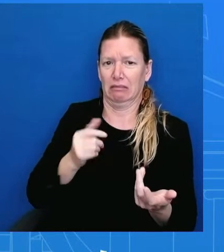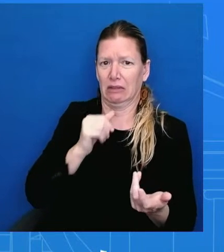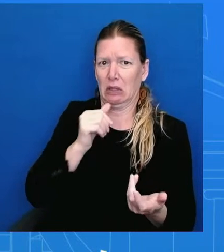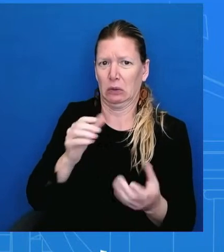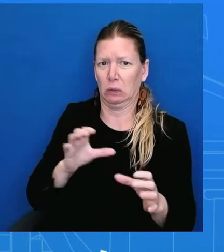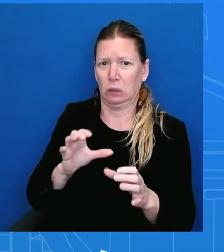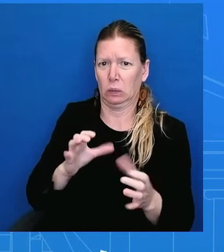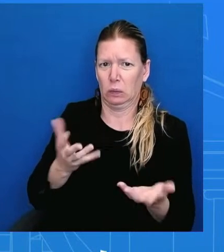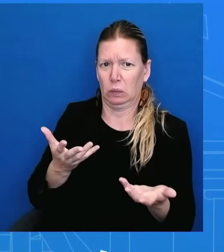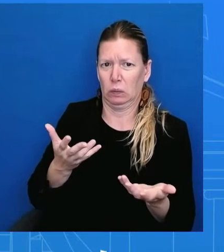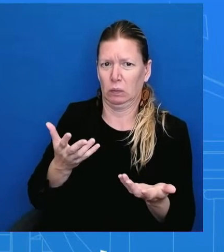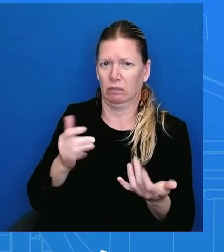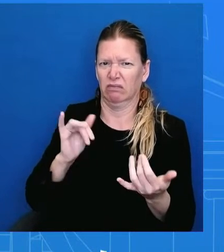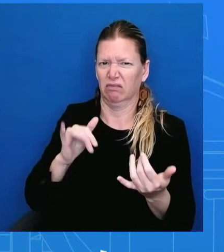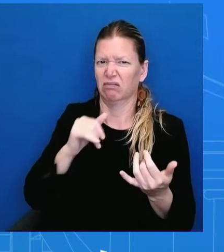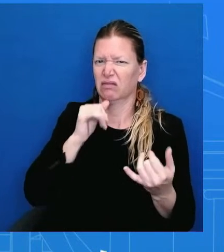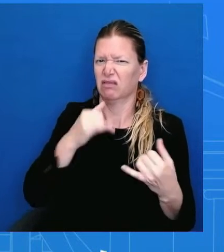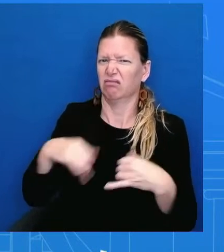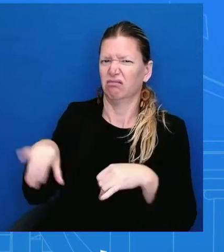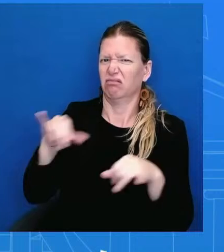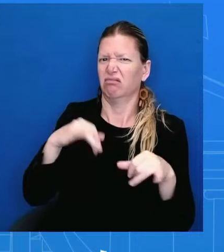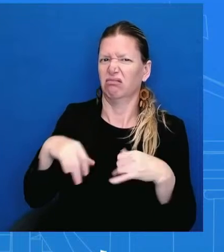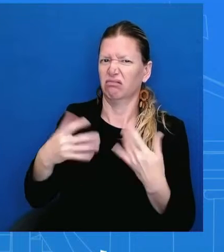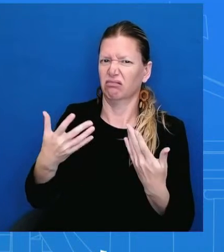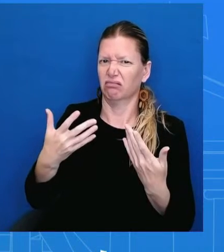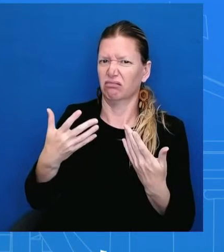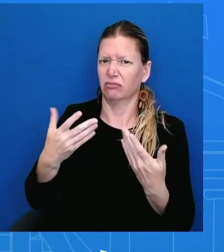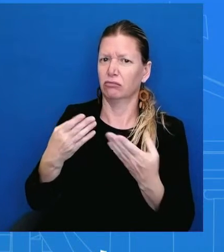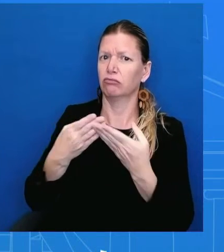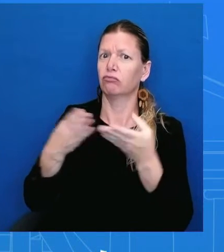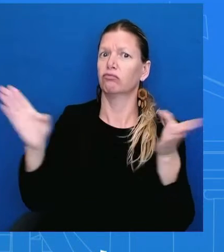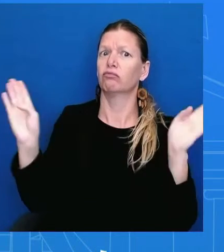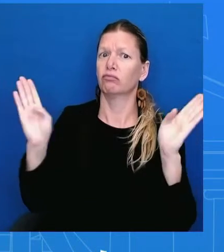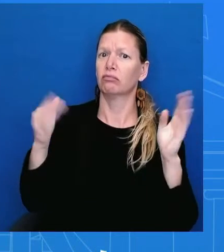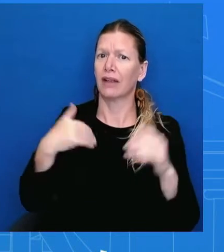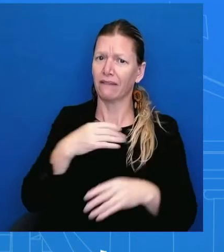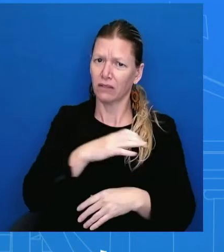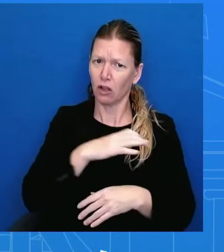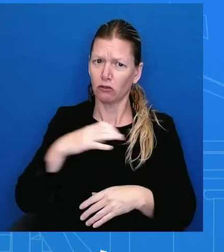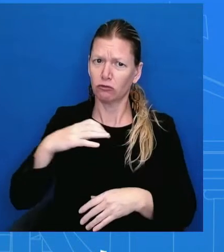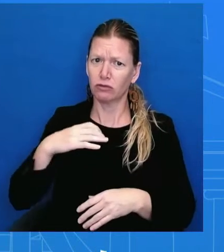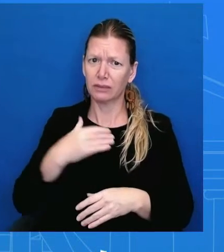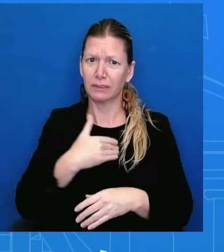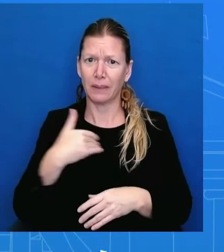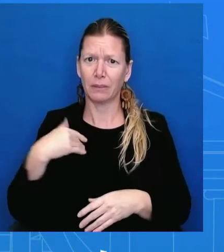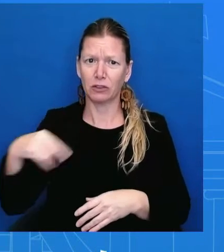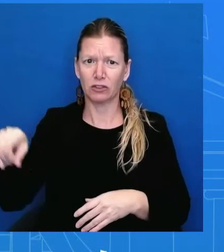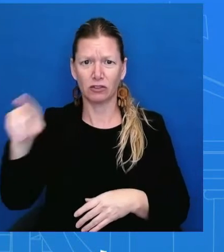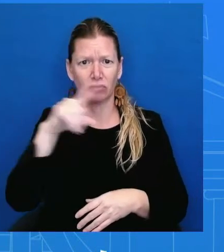There are -- there are congressional members, as we're talking about what's happening in Congress, as we're talking about the president's outreach,